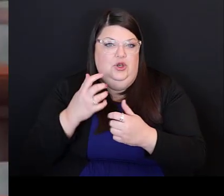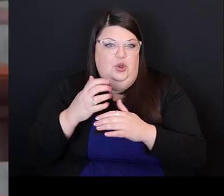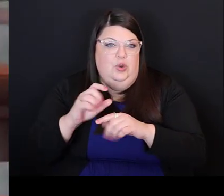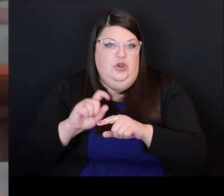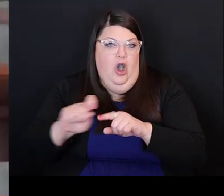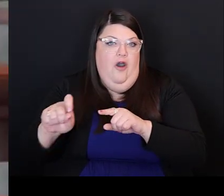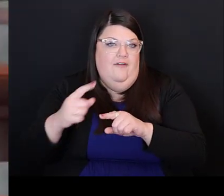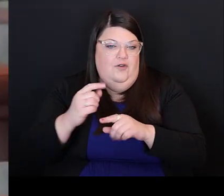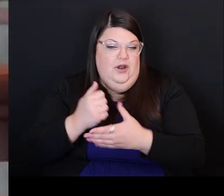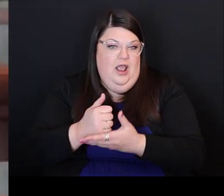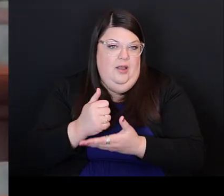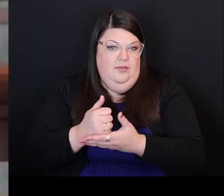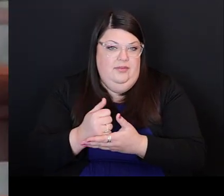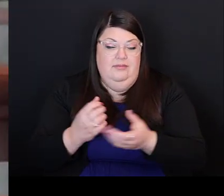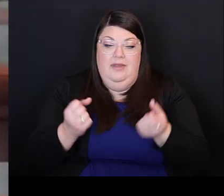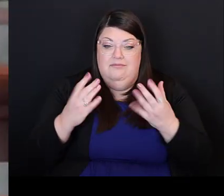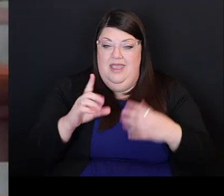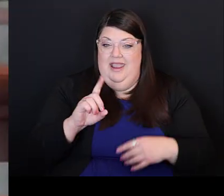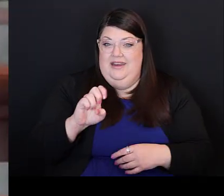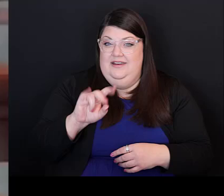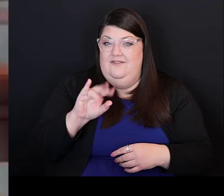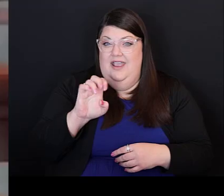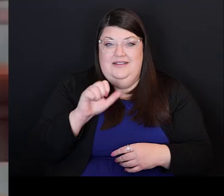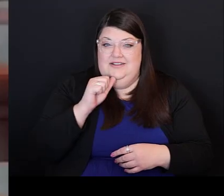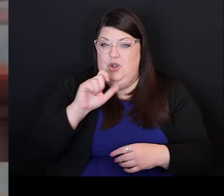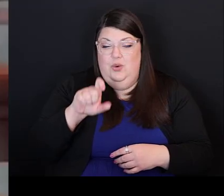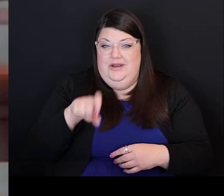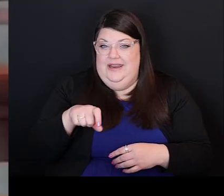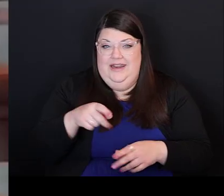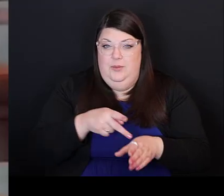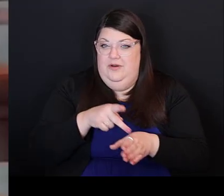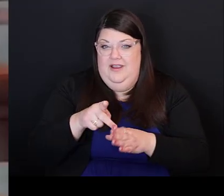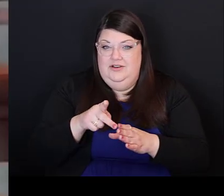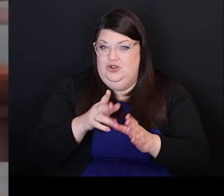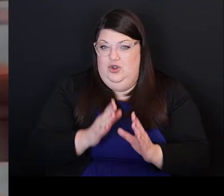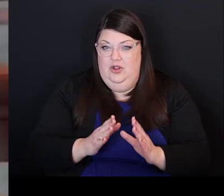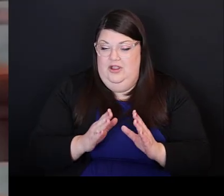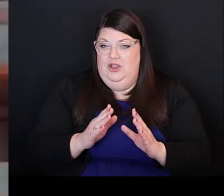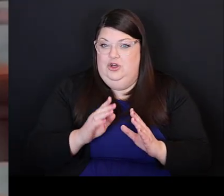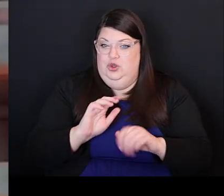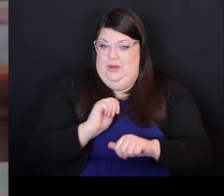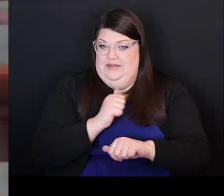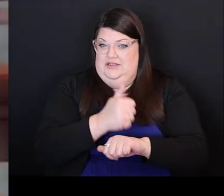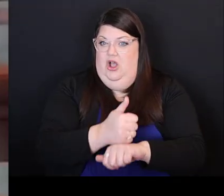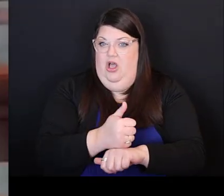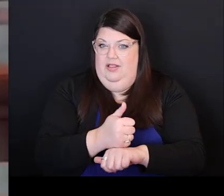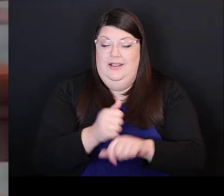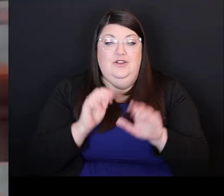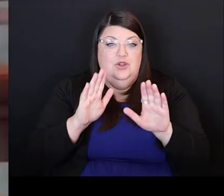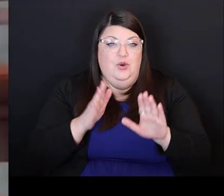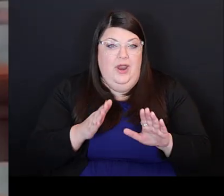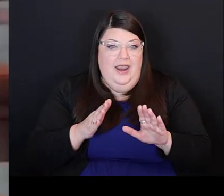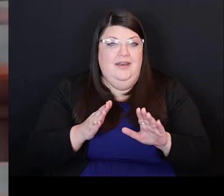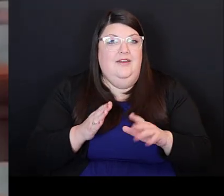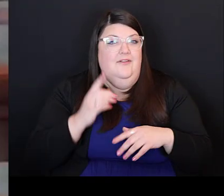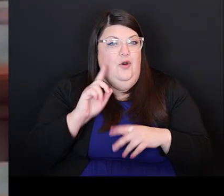Many of these devices, you don't need a professional to install them and it's a really great way for people to introduce, be introduced to that technology.